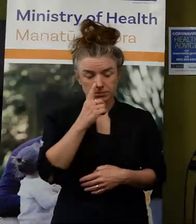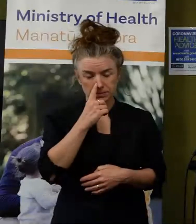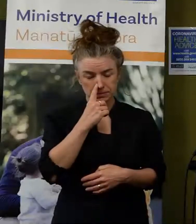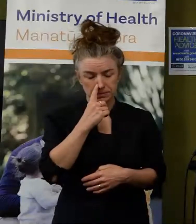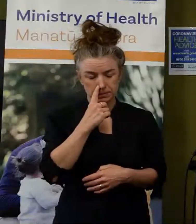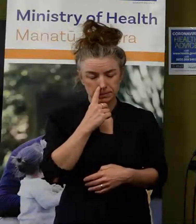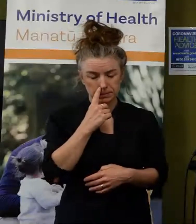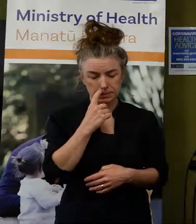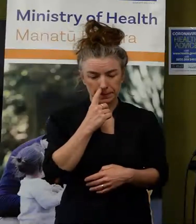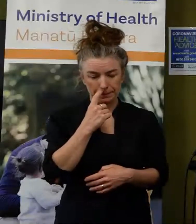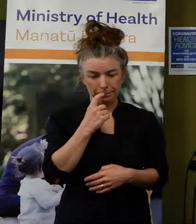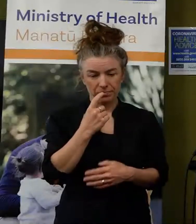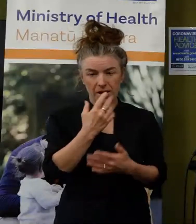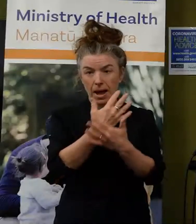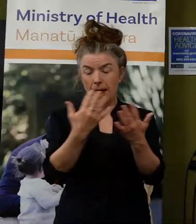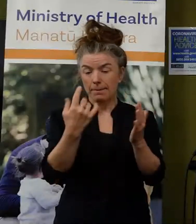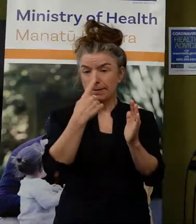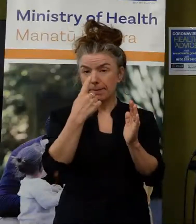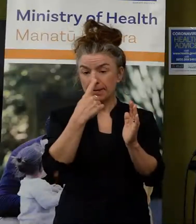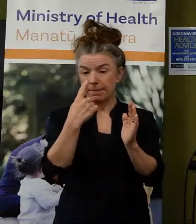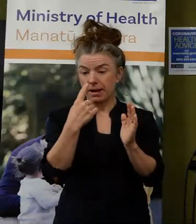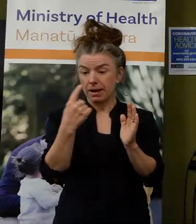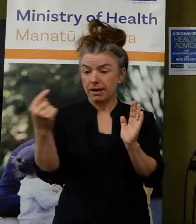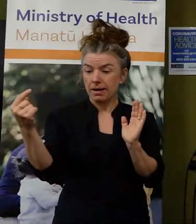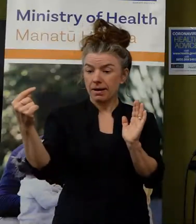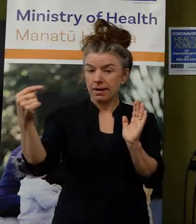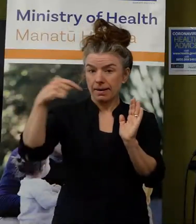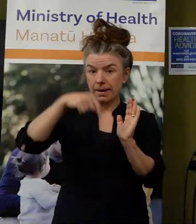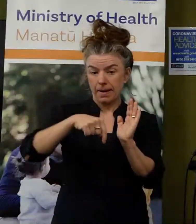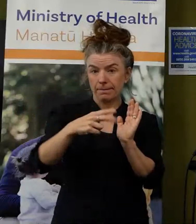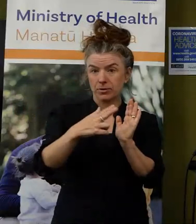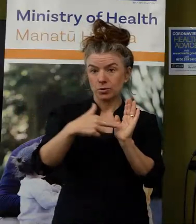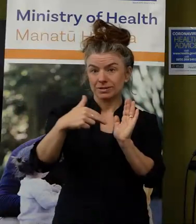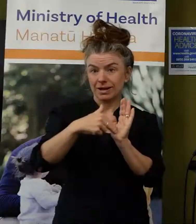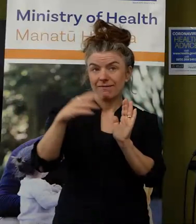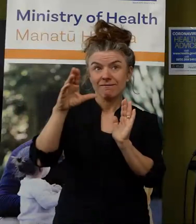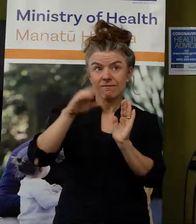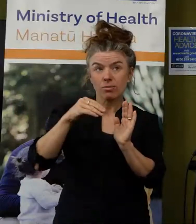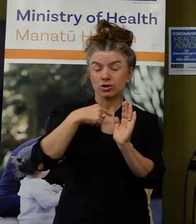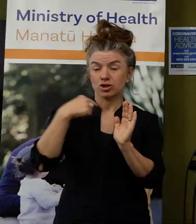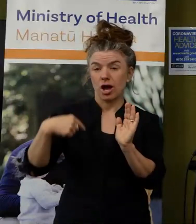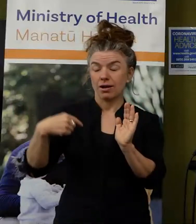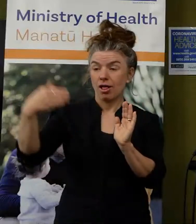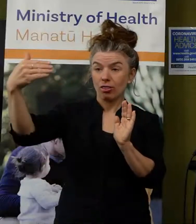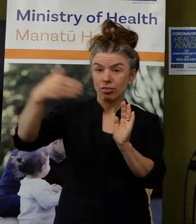8,487 people had traveled from or through China in the prior 14 days.